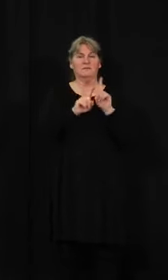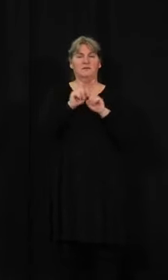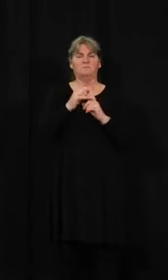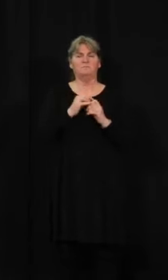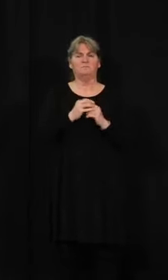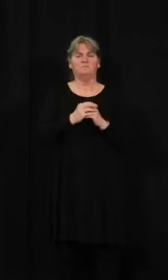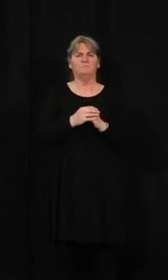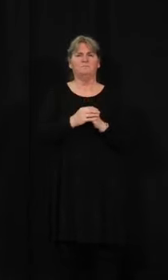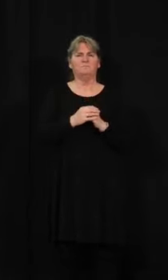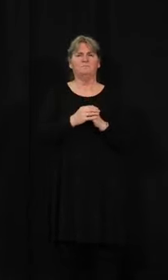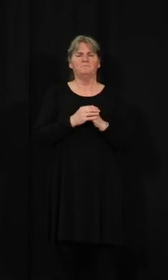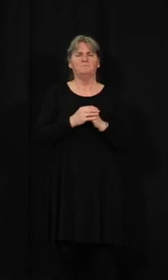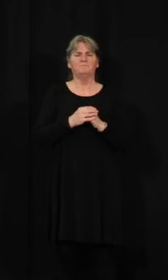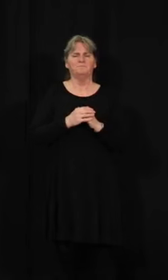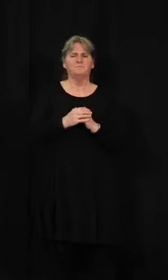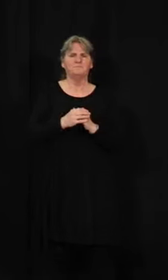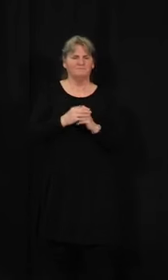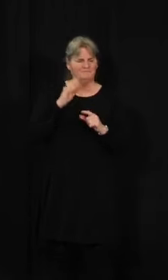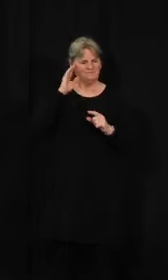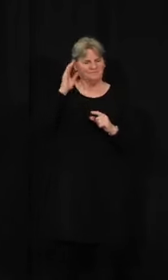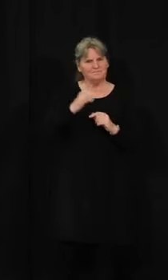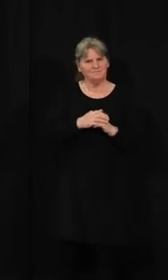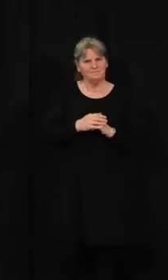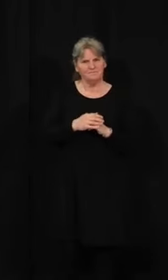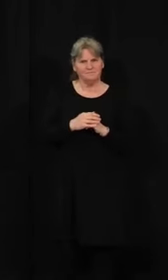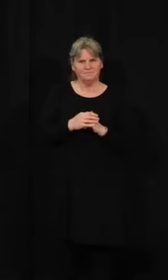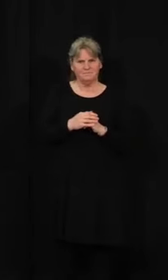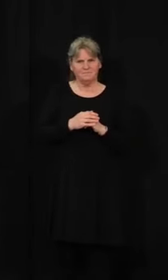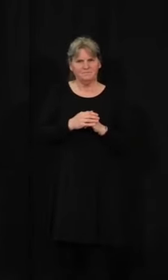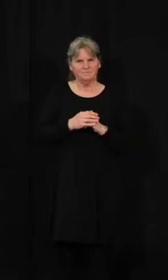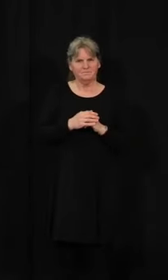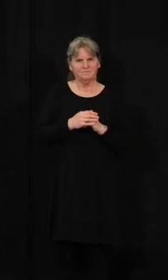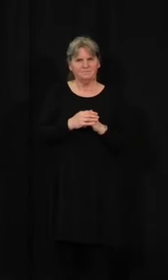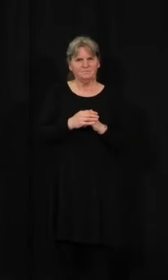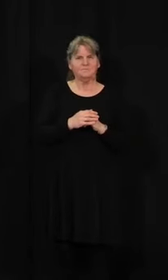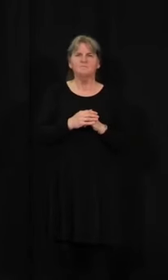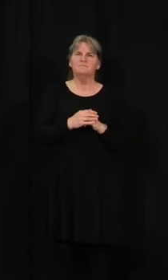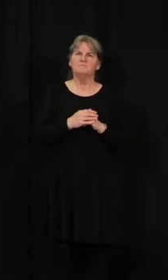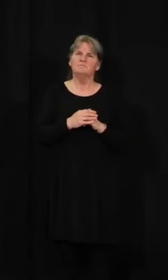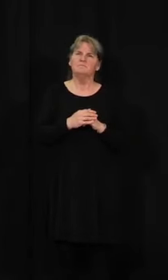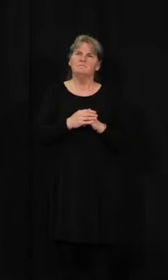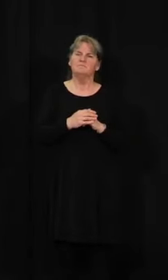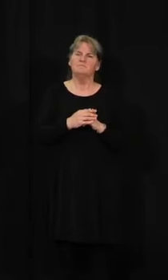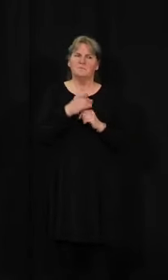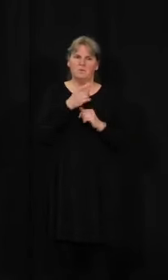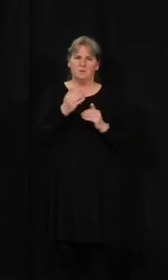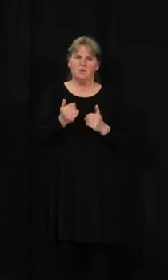Whitehorse Star. Reporter: In regards to some of the recommendations for